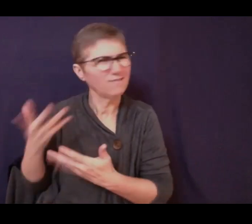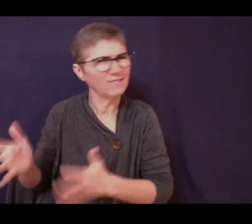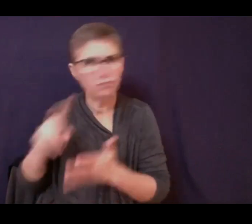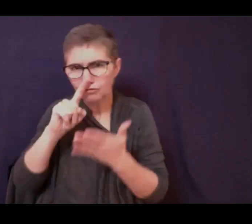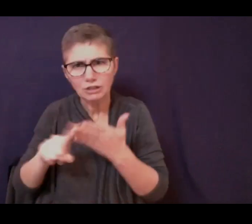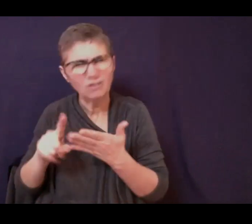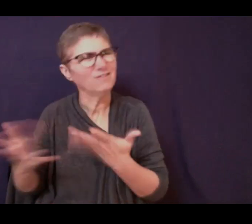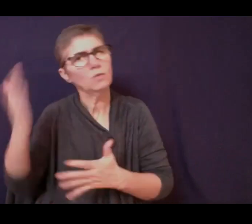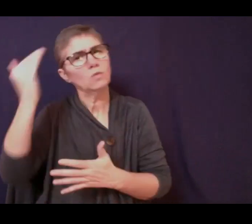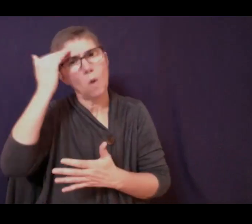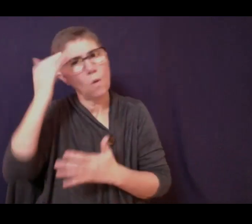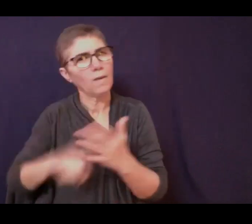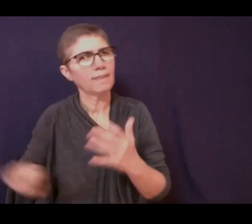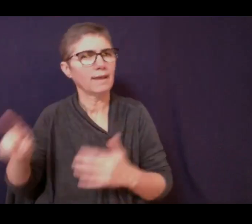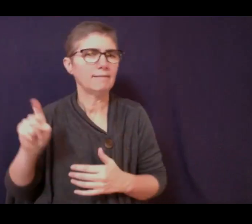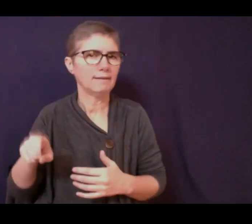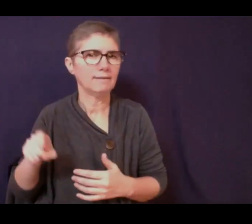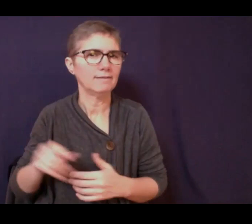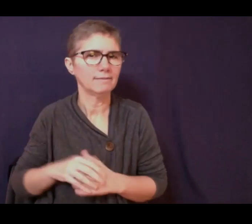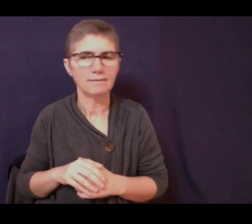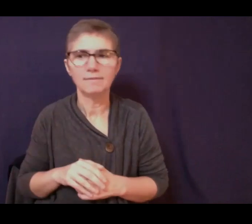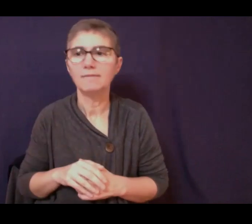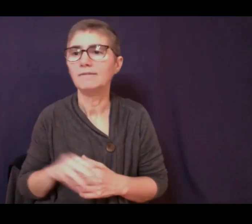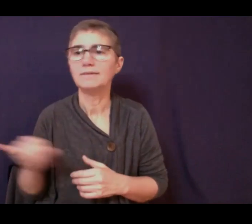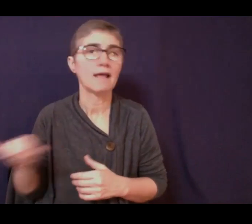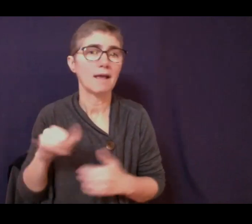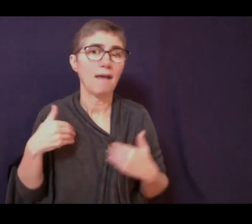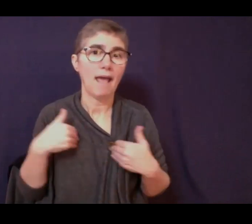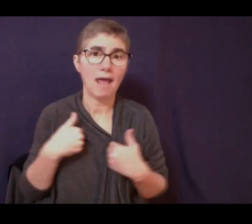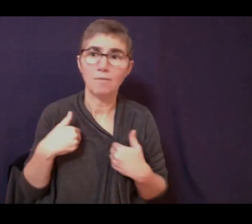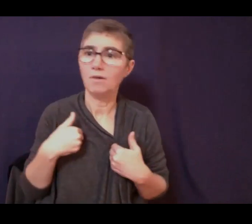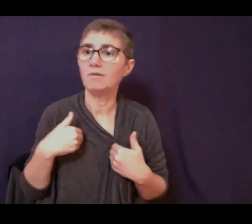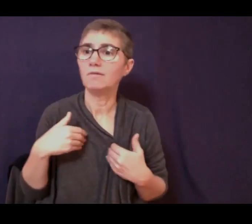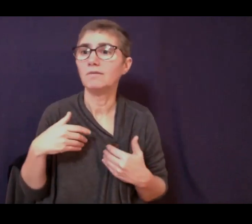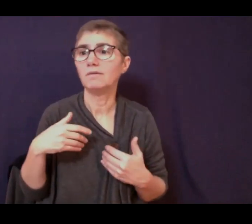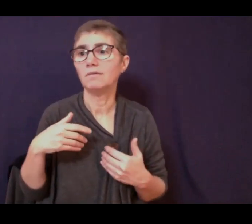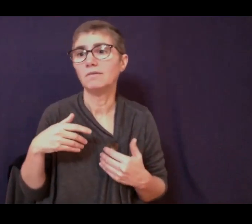points like that you know that the animal supports them in this way animals can support these types